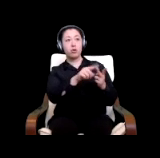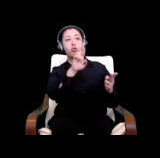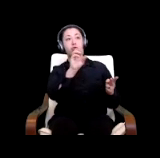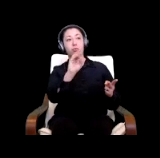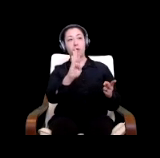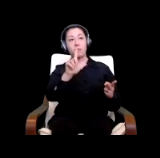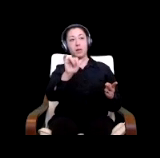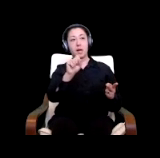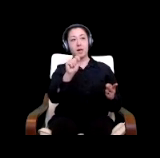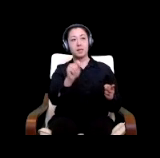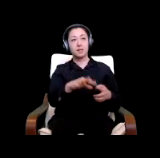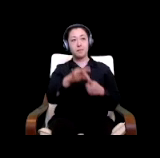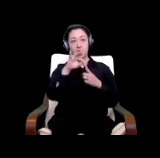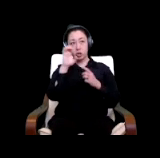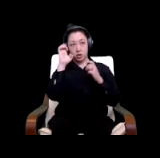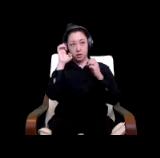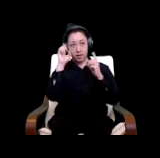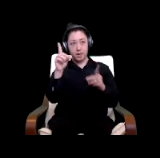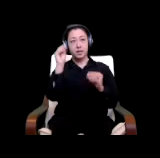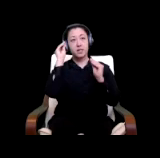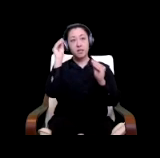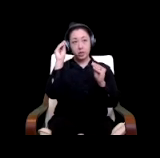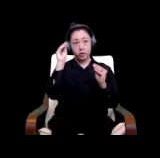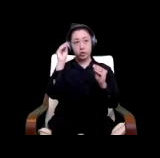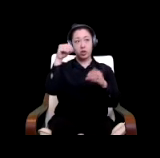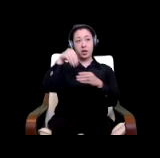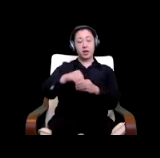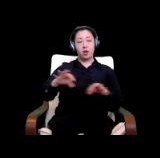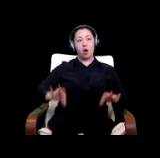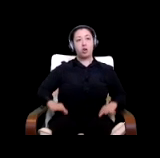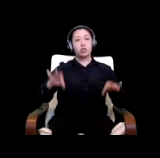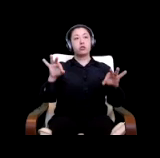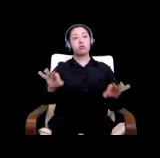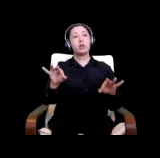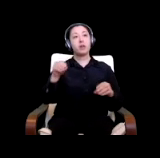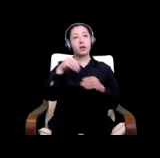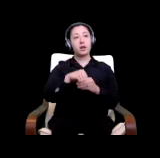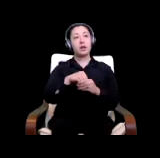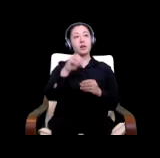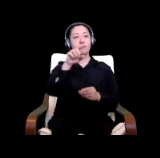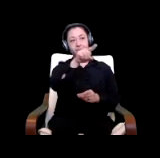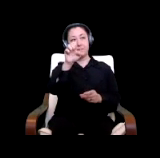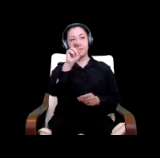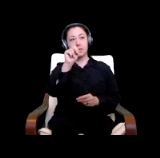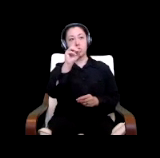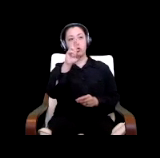in sensory disabilities. In Australia. Jude Nicholas, clinical neuropsychologist specializing